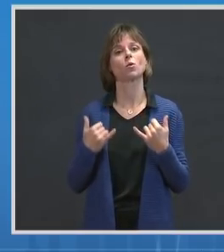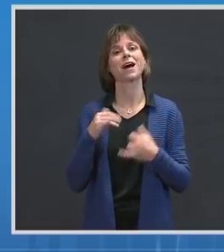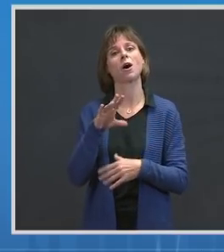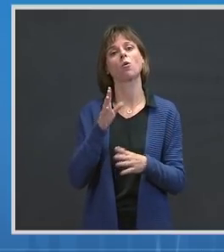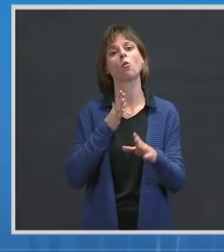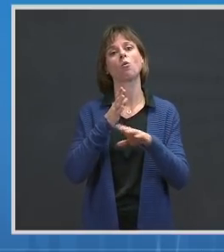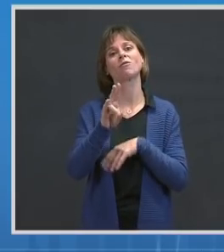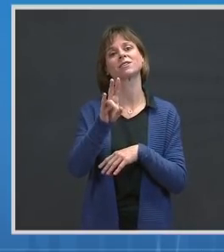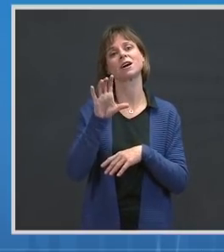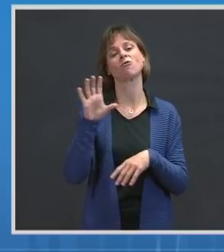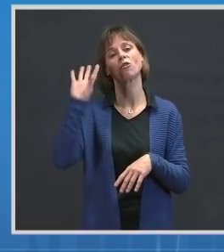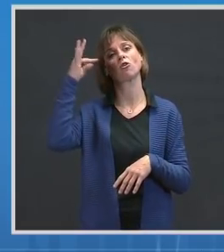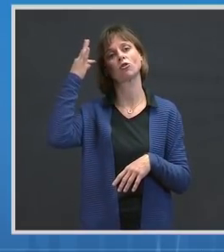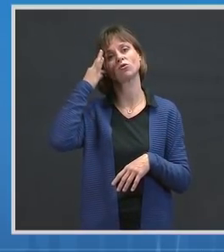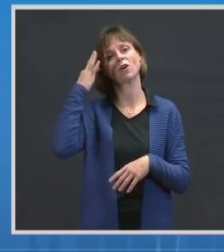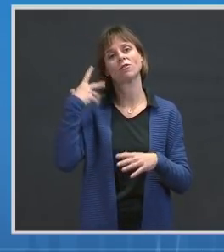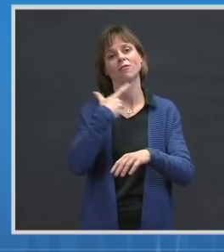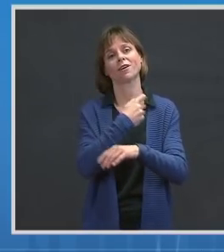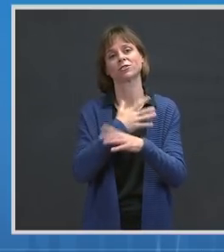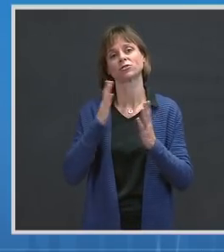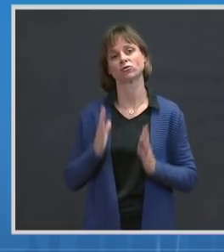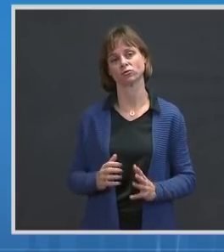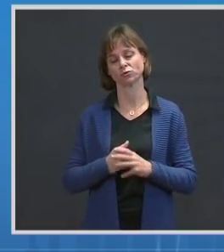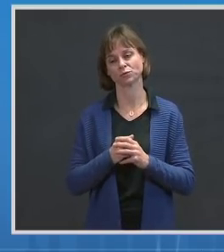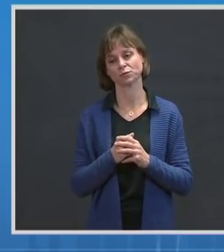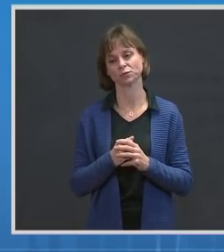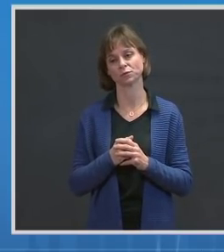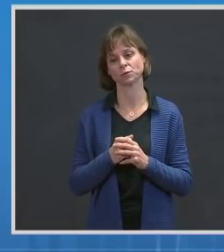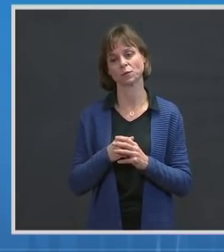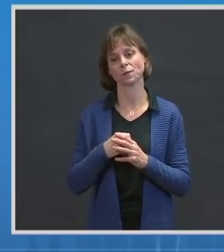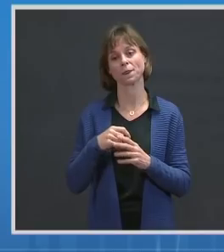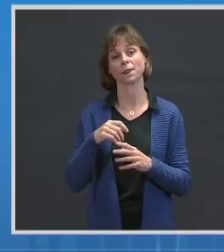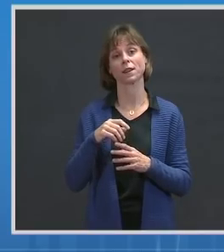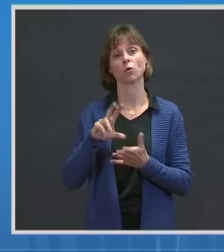The federal government is funding 1,200 National Guard members who are serving as vaccinators.